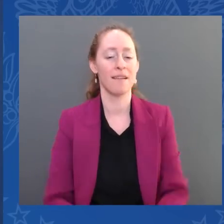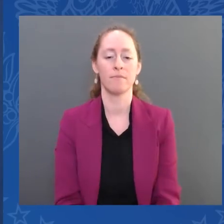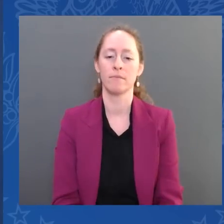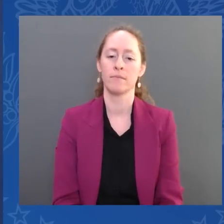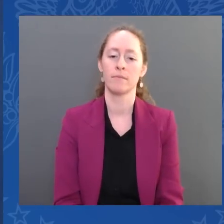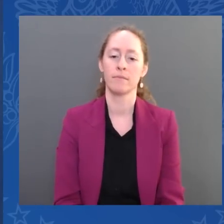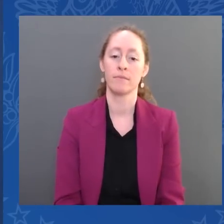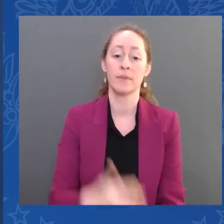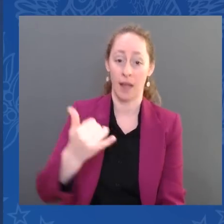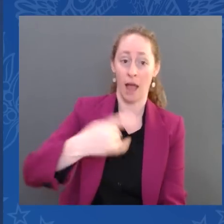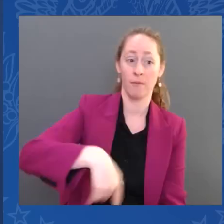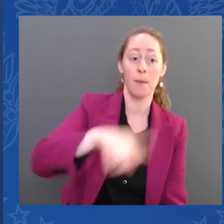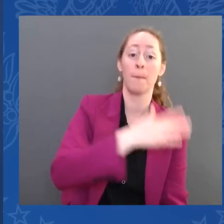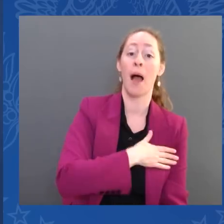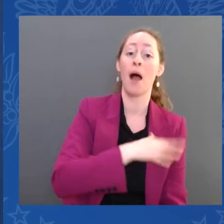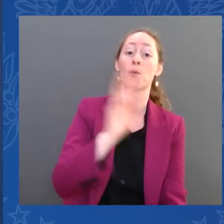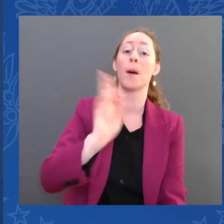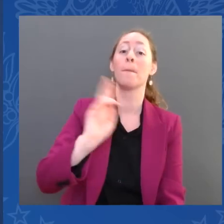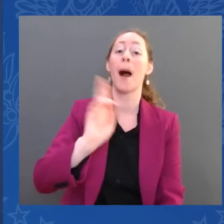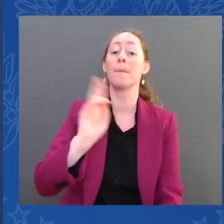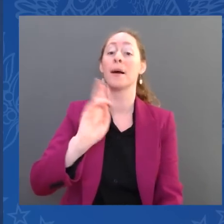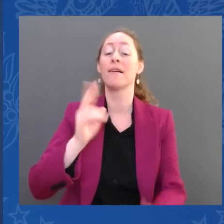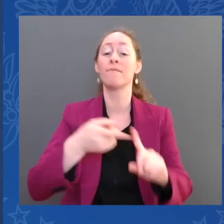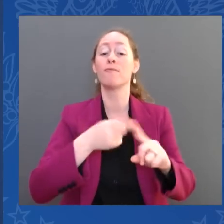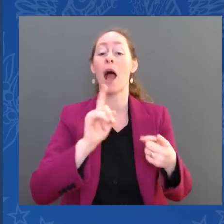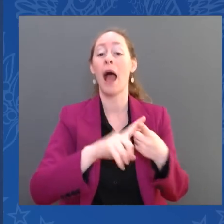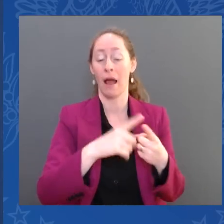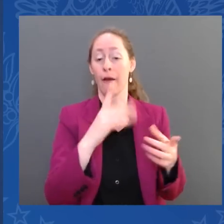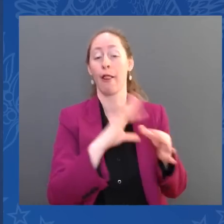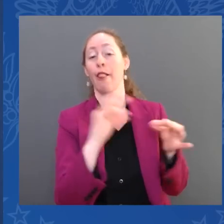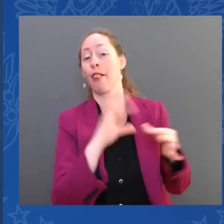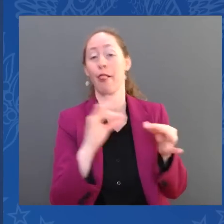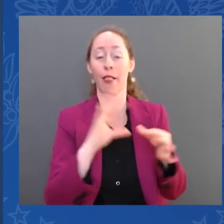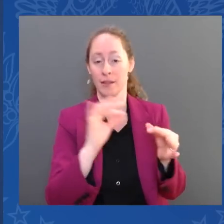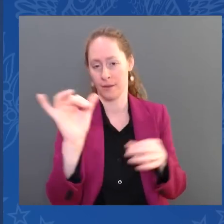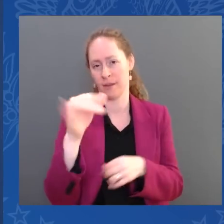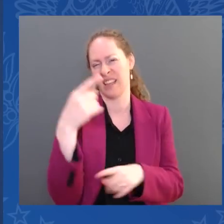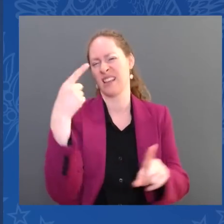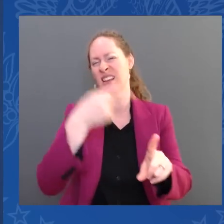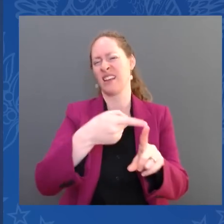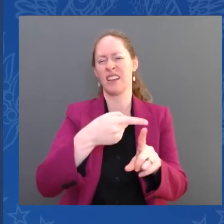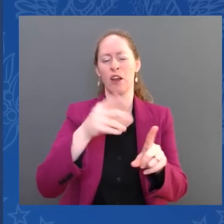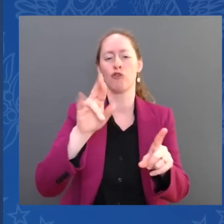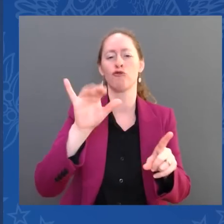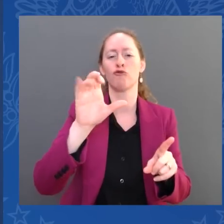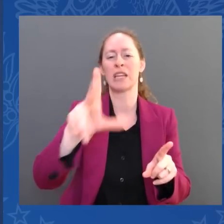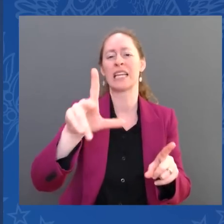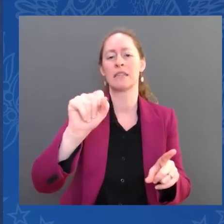He's actually introduced a plan. He wants to raise taxes on working families by an average of $1,500 a year;